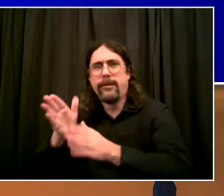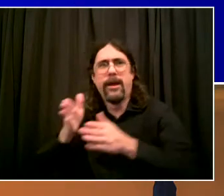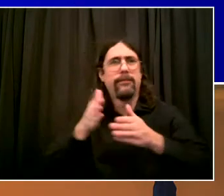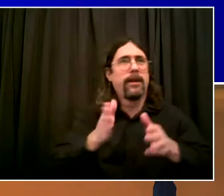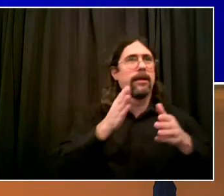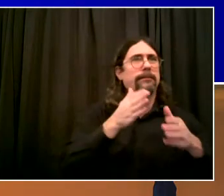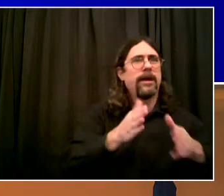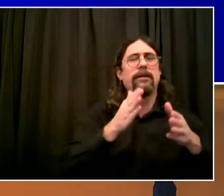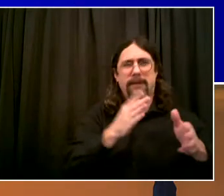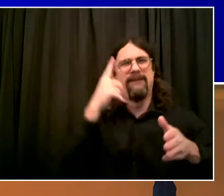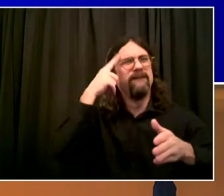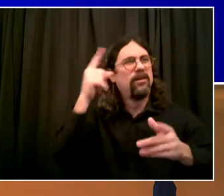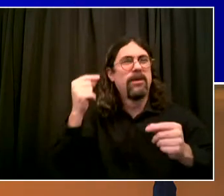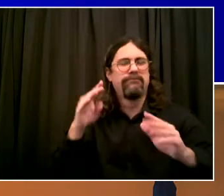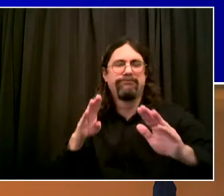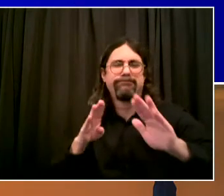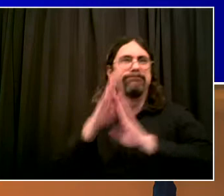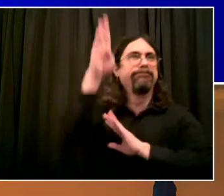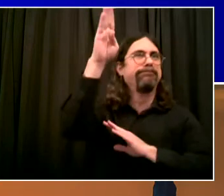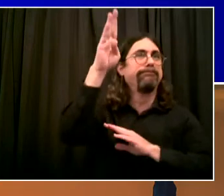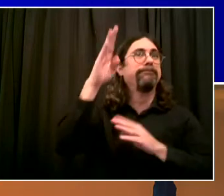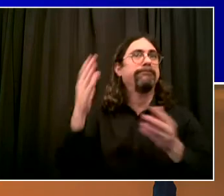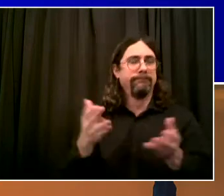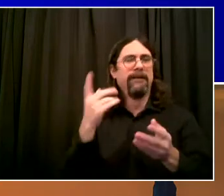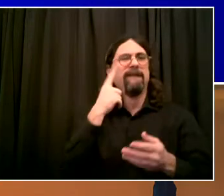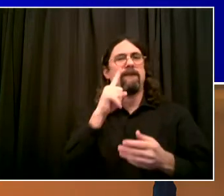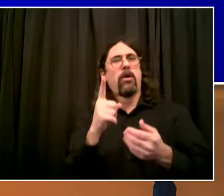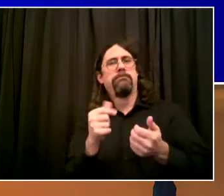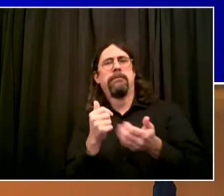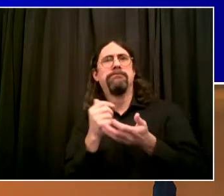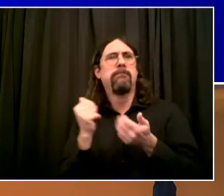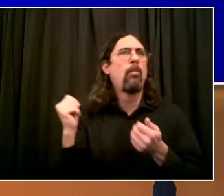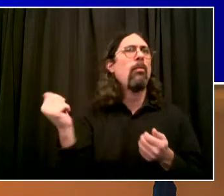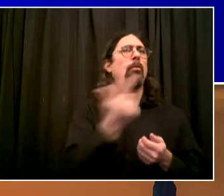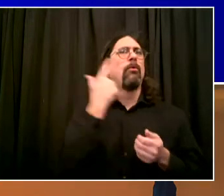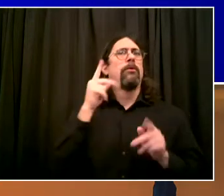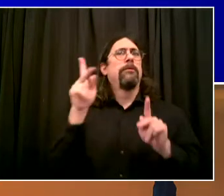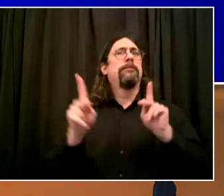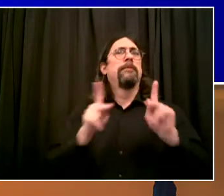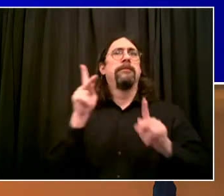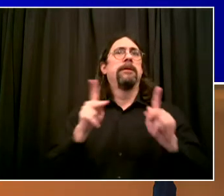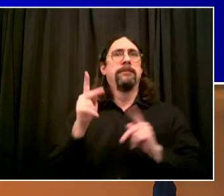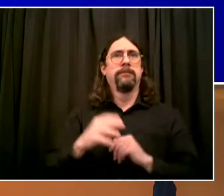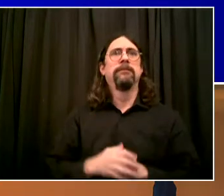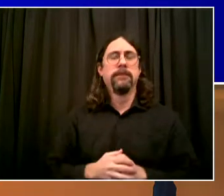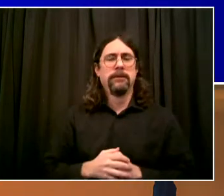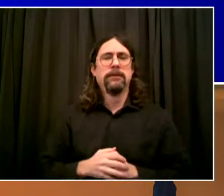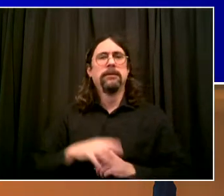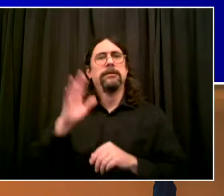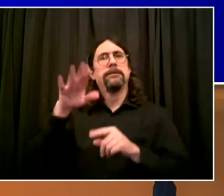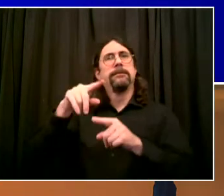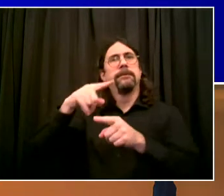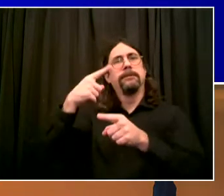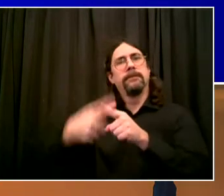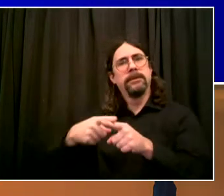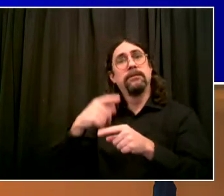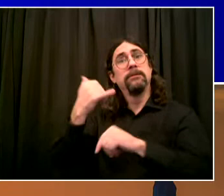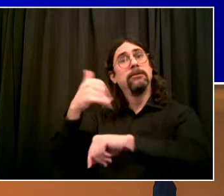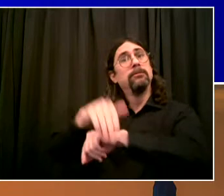ECONOMOMICS, JOBS AND SMALL BUSINESS, I'M GOING TO TALK ABOUT ALL OF THE THINGS THAT WILL ALLOW US S TTO EB WHOLE AGAIN AND BE BETTER. WE WILL